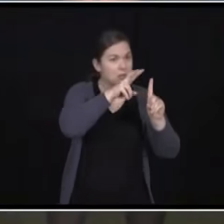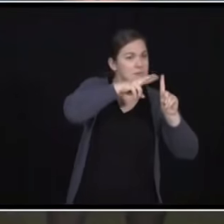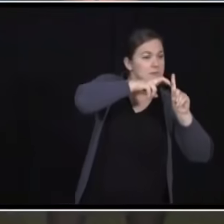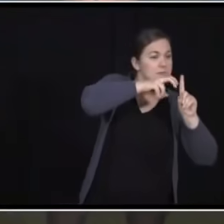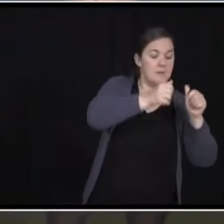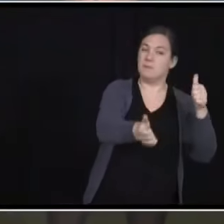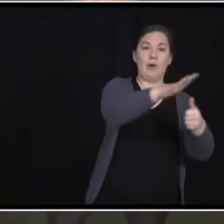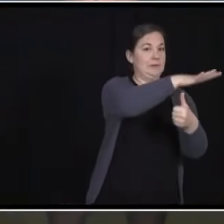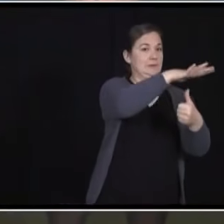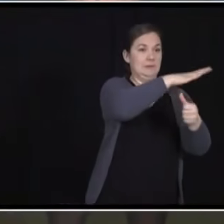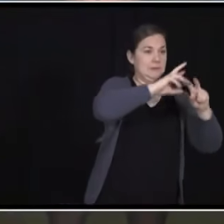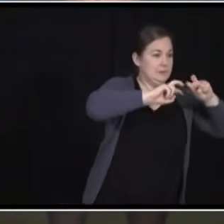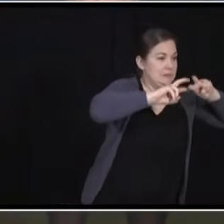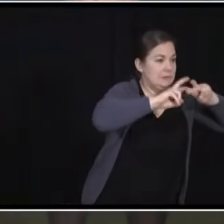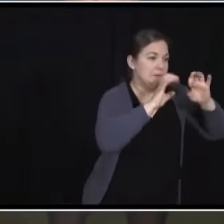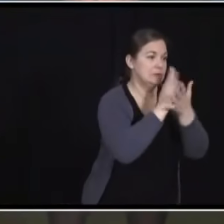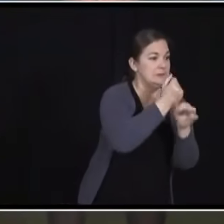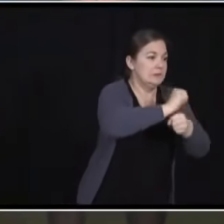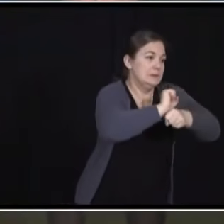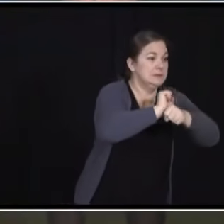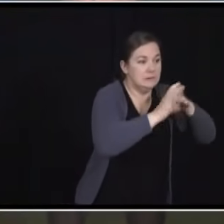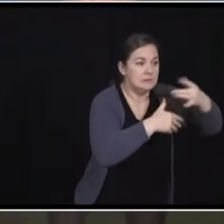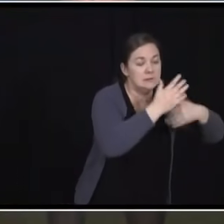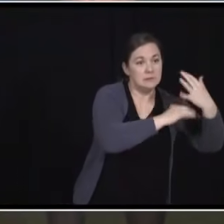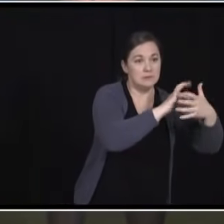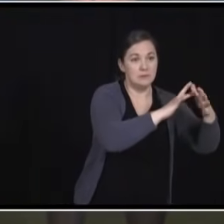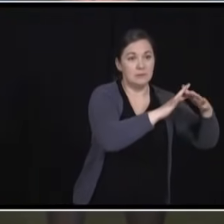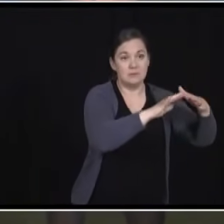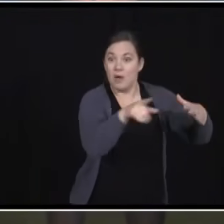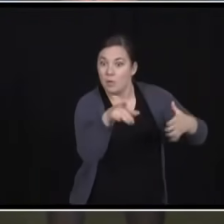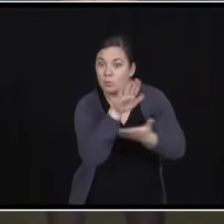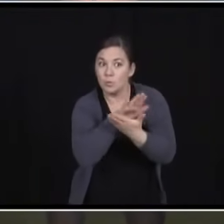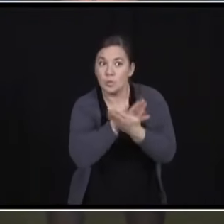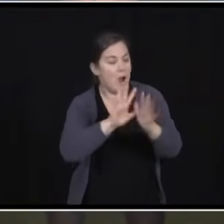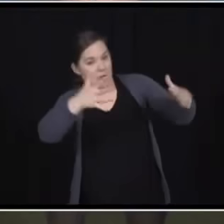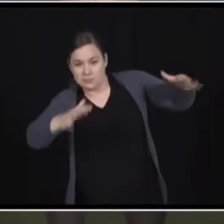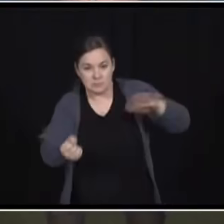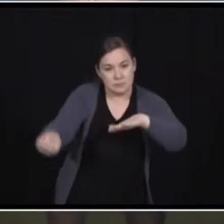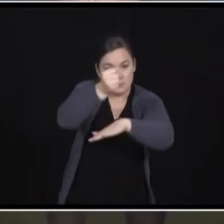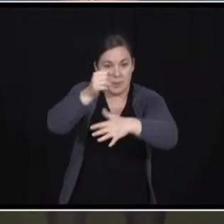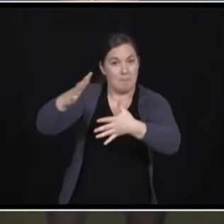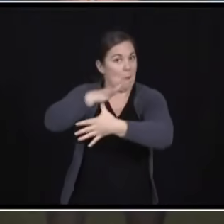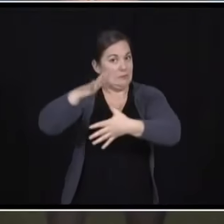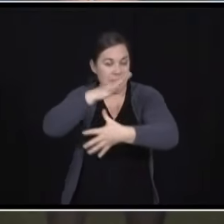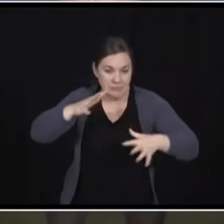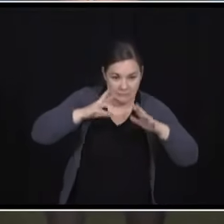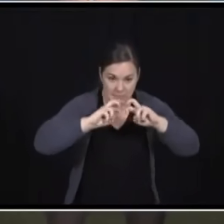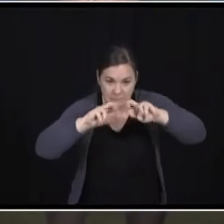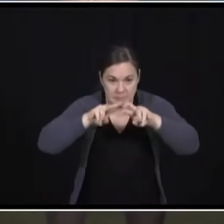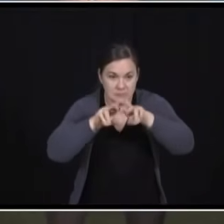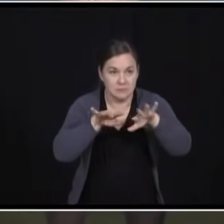facilities, retirement homes, schools and so on, because those are the ones to help units prioritize for follow-up when they investigate,